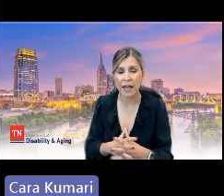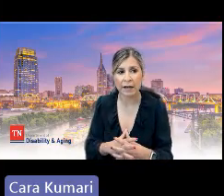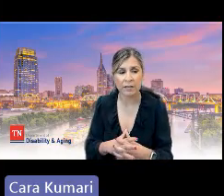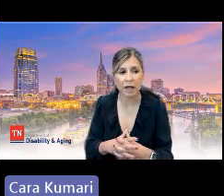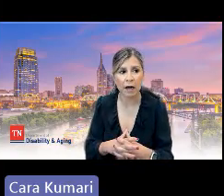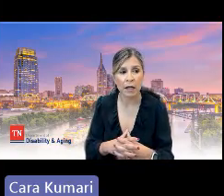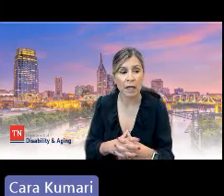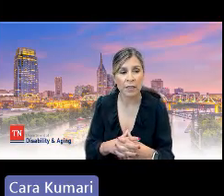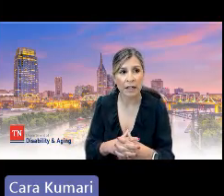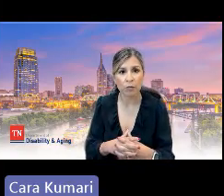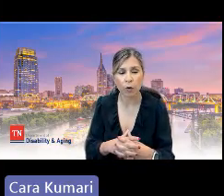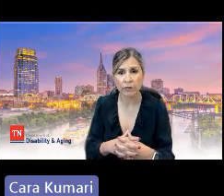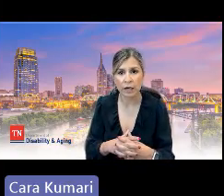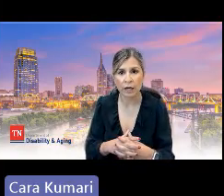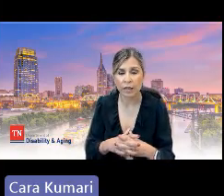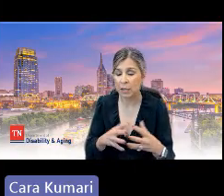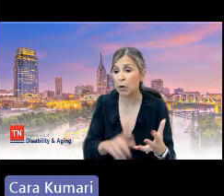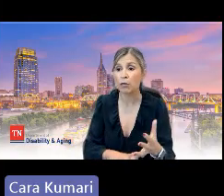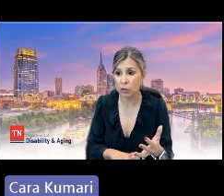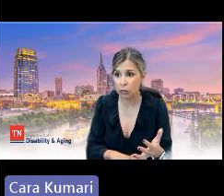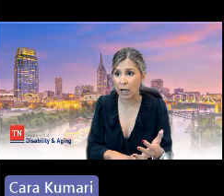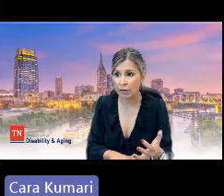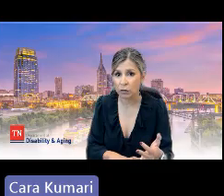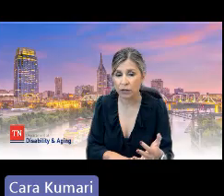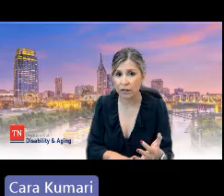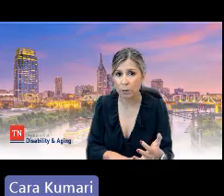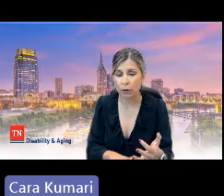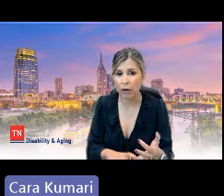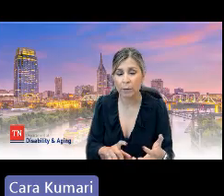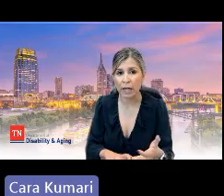And that is that is one of the, the most utilized service in the program.